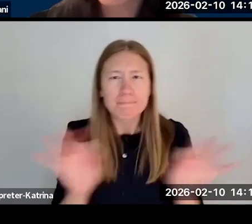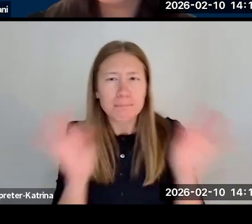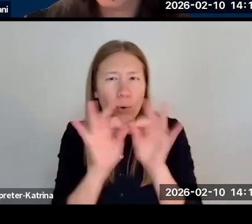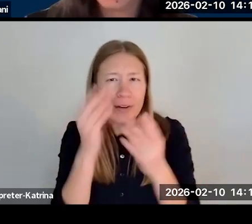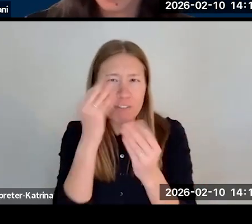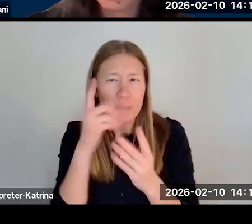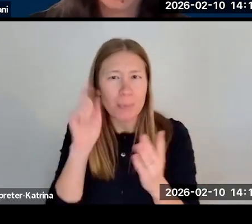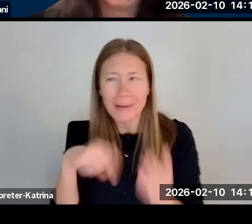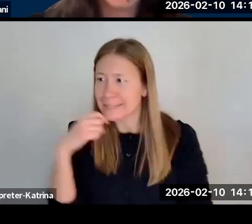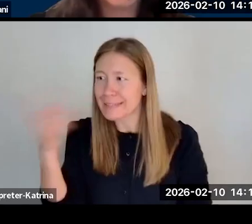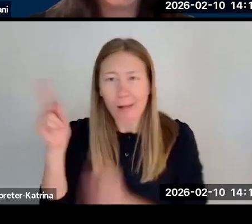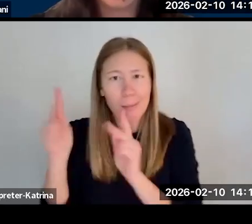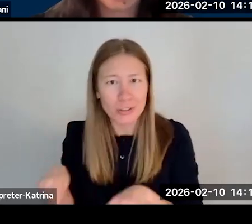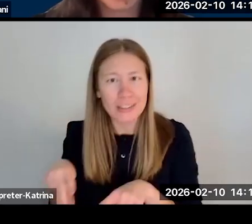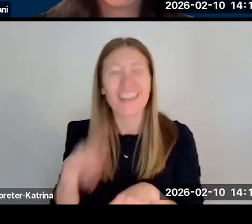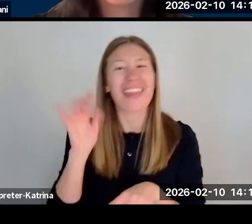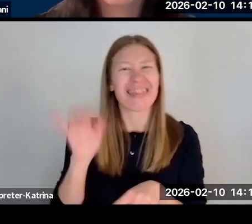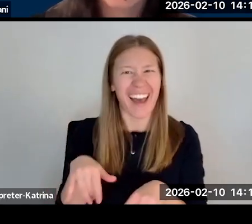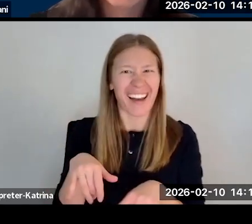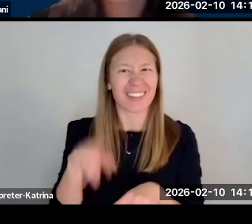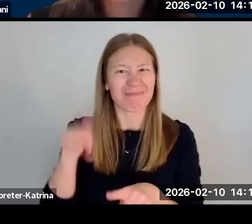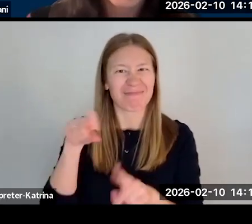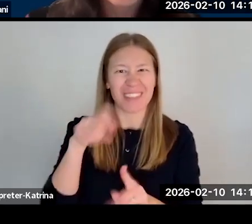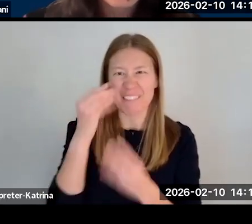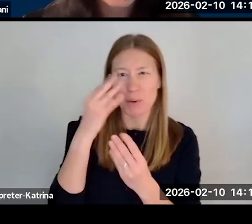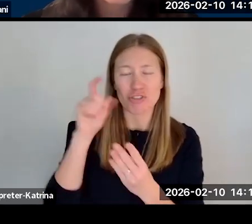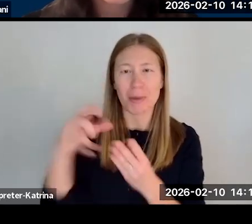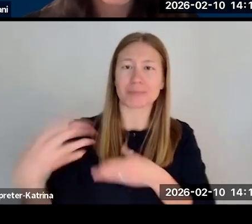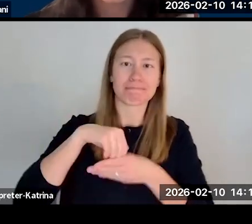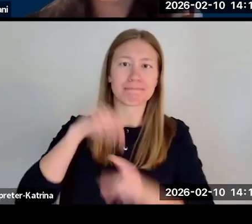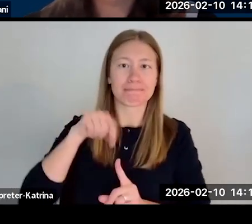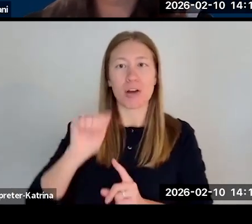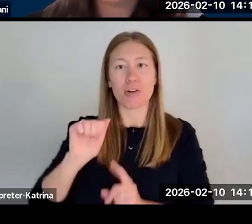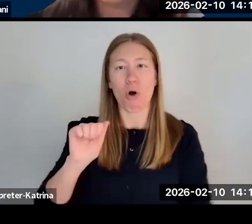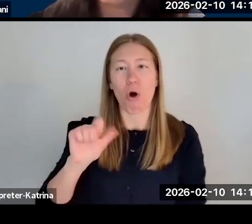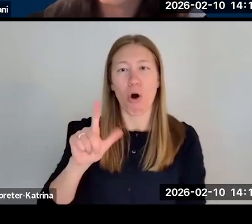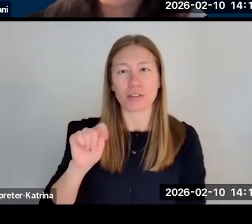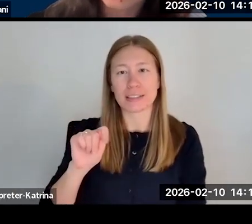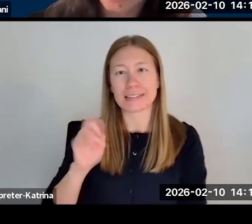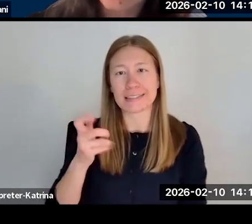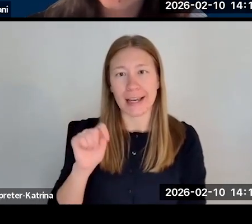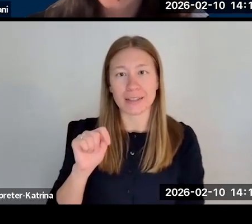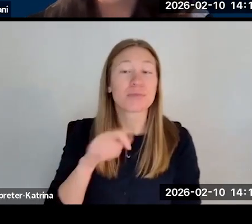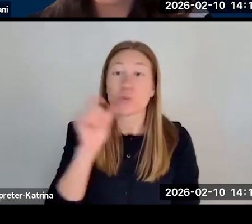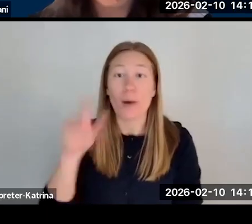That is what you want captured in the alt text. You don't need to include the words picture of